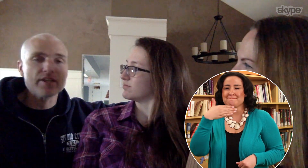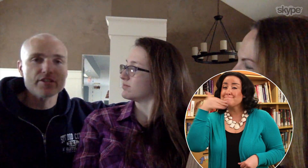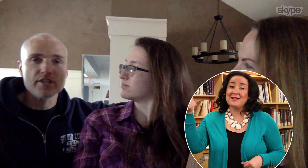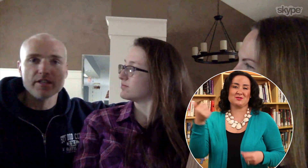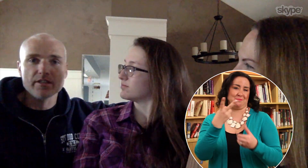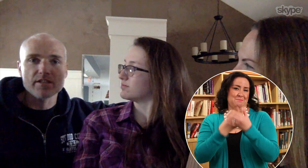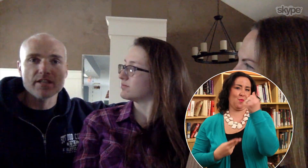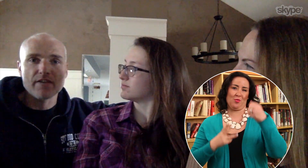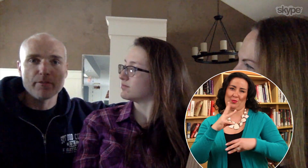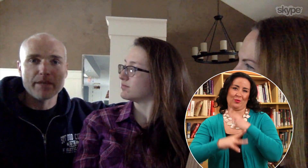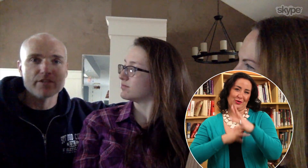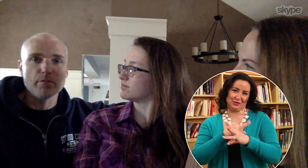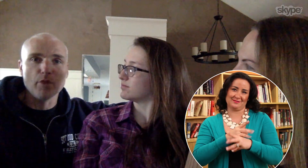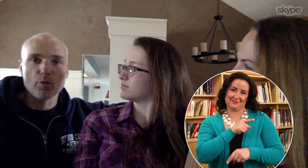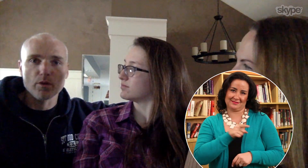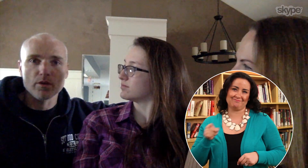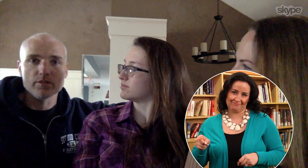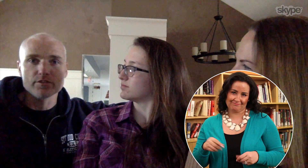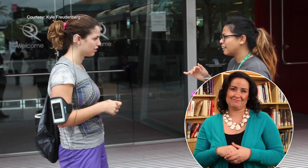think she does have the best of both worlds."